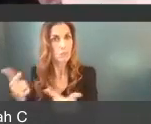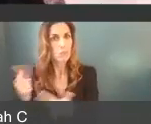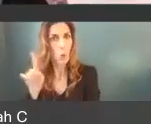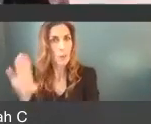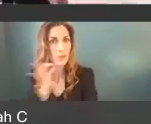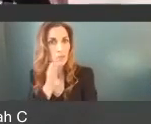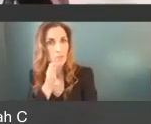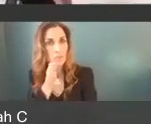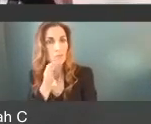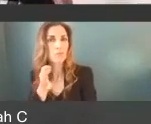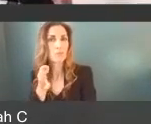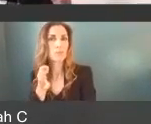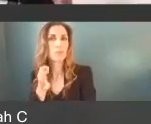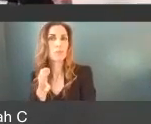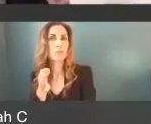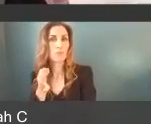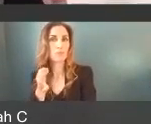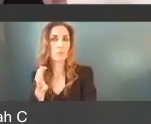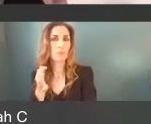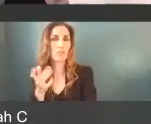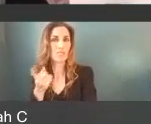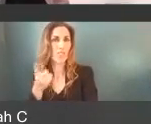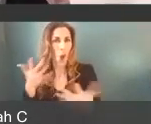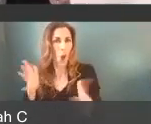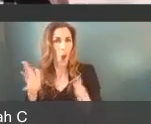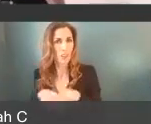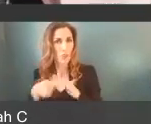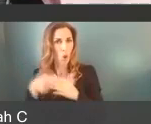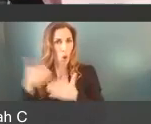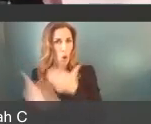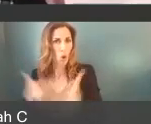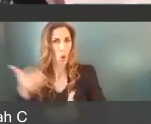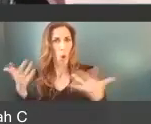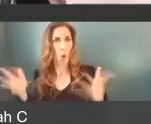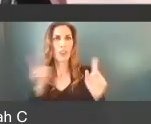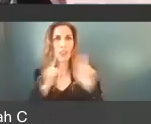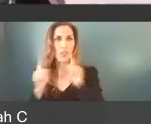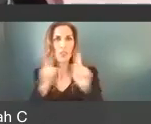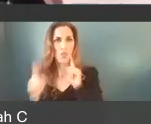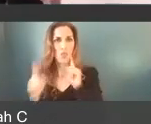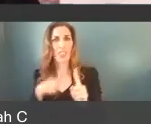does. It's happening already. I mean we're hearing, I think Governor Wolf himself said the other